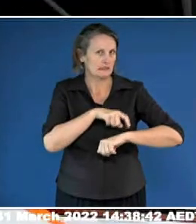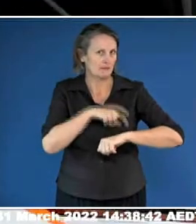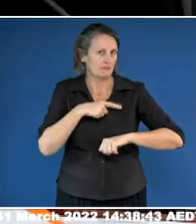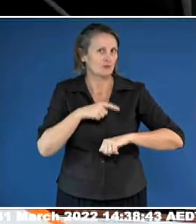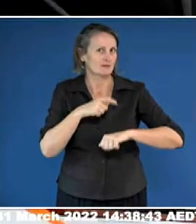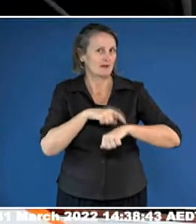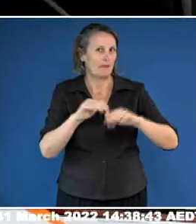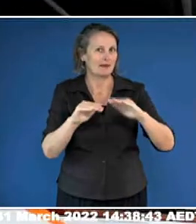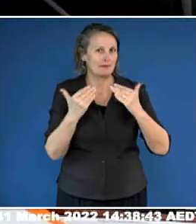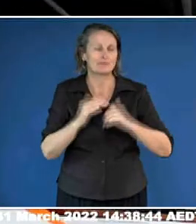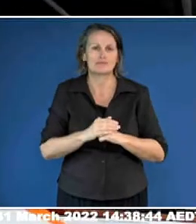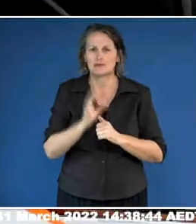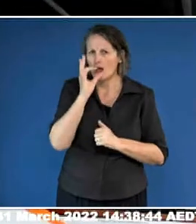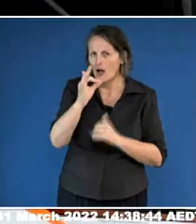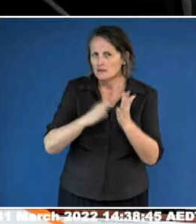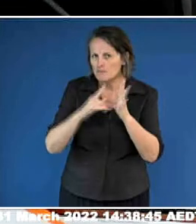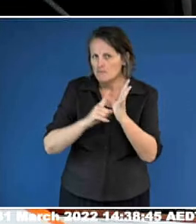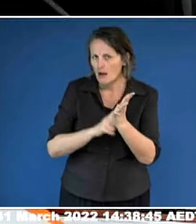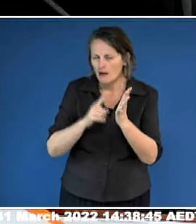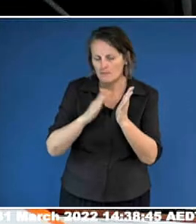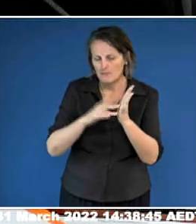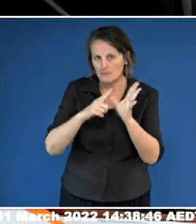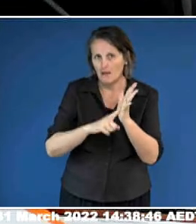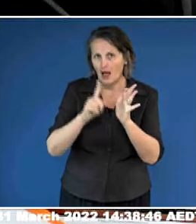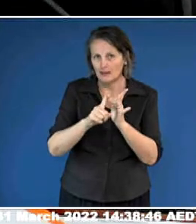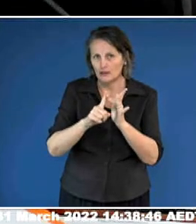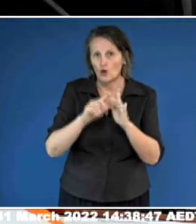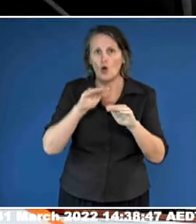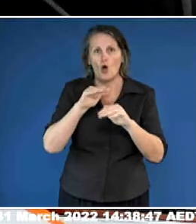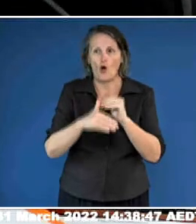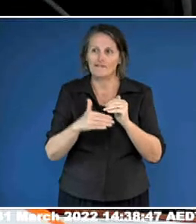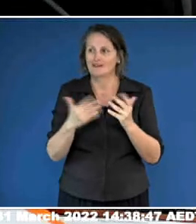But, Mali, can I ask you about restrictive practices as a form of violence and abuse